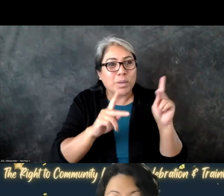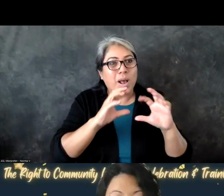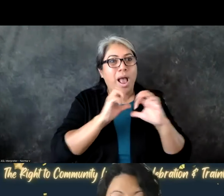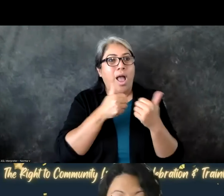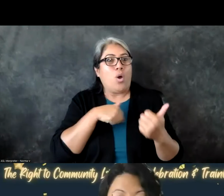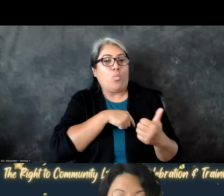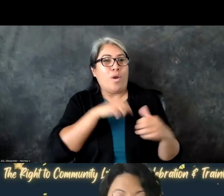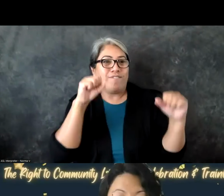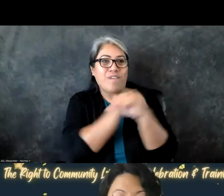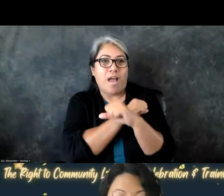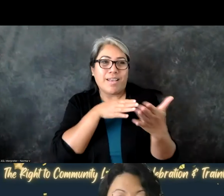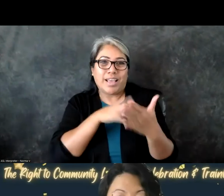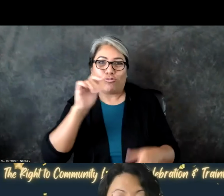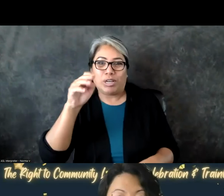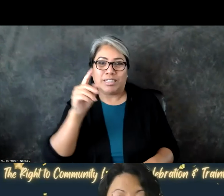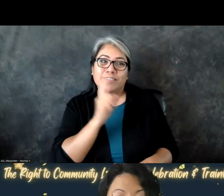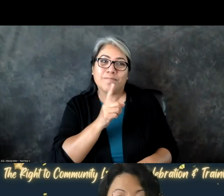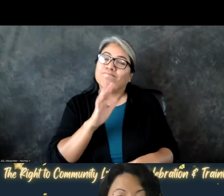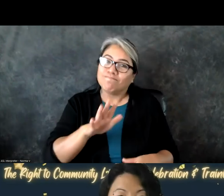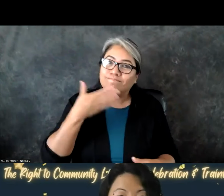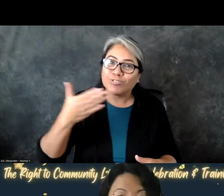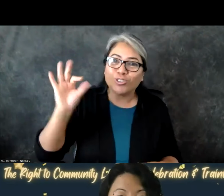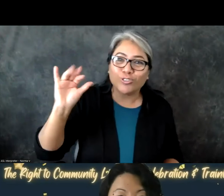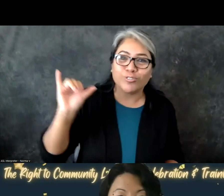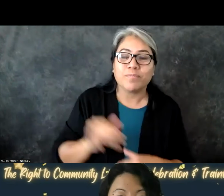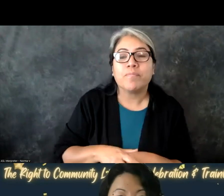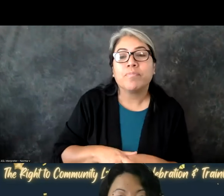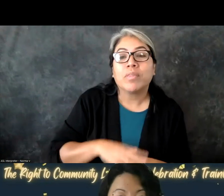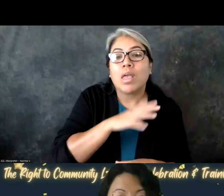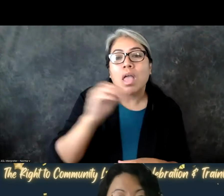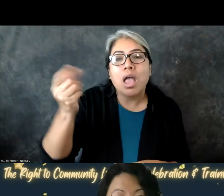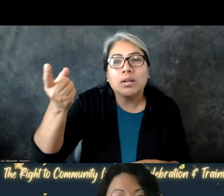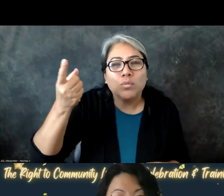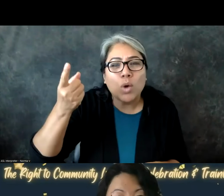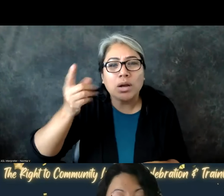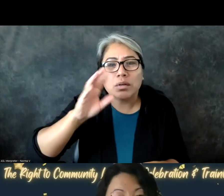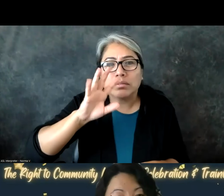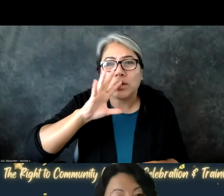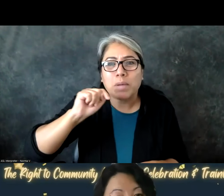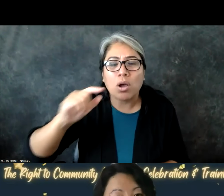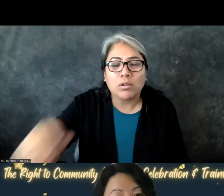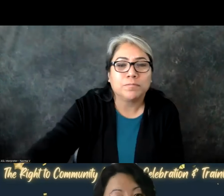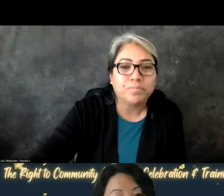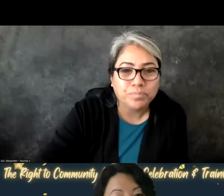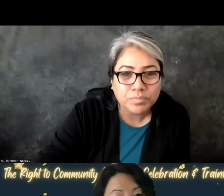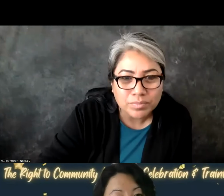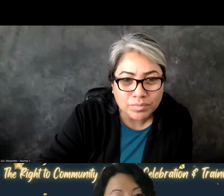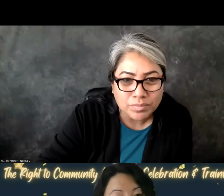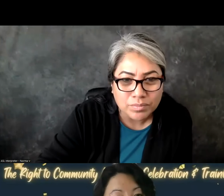with disabilities, it is a win for fighting racism.